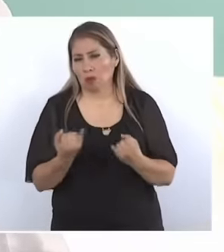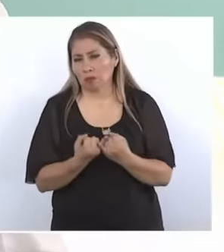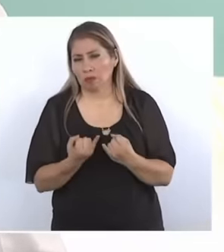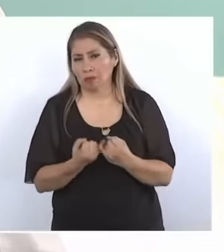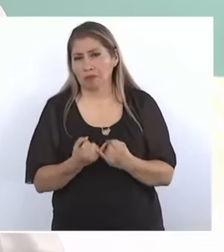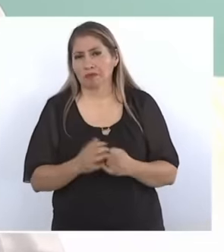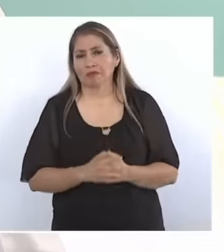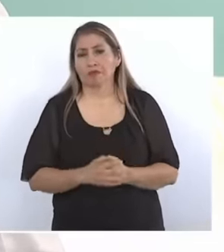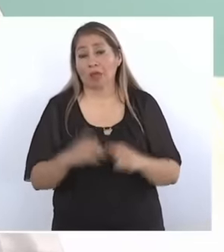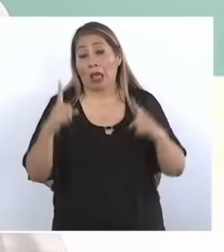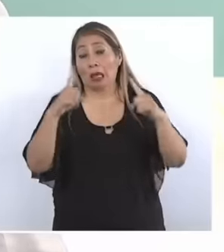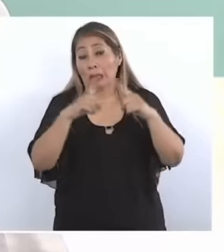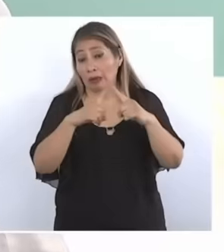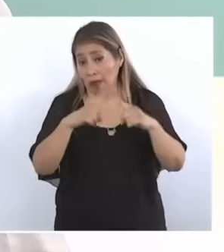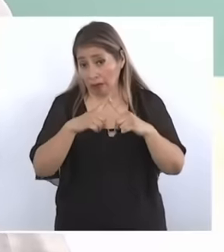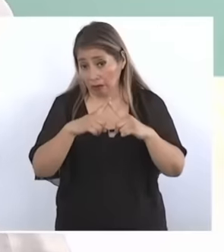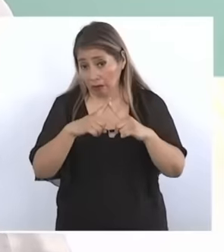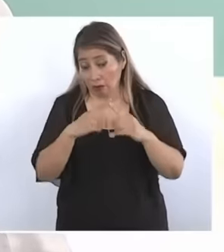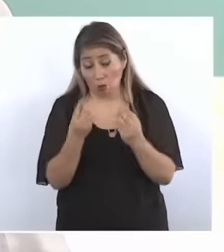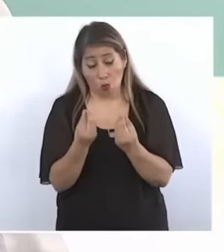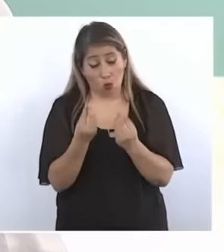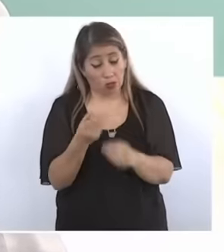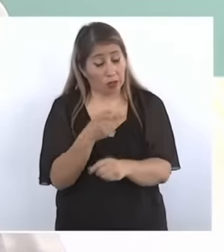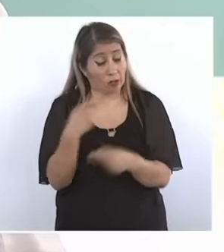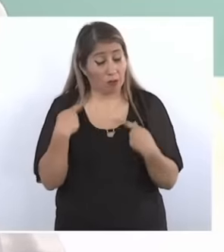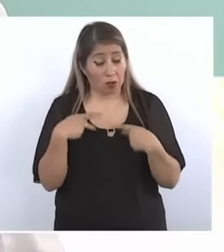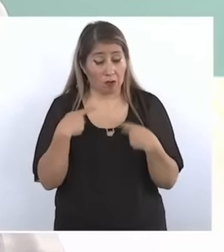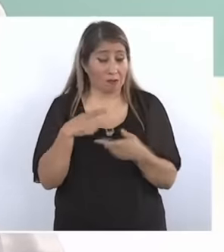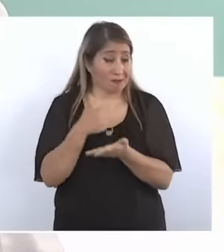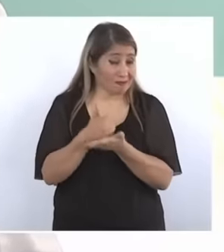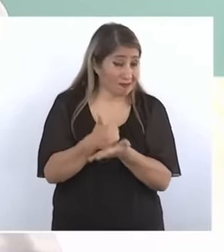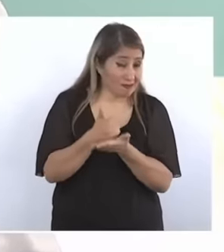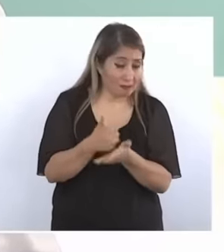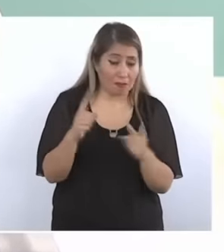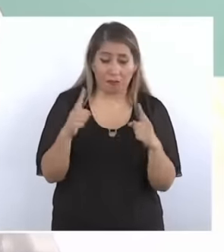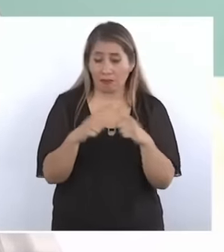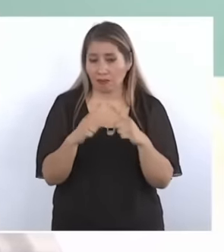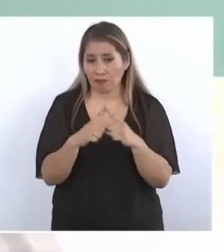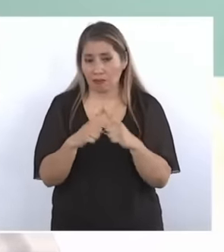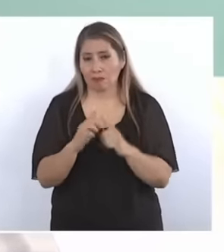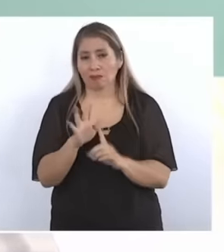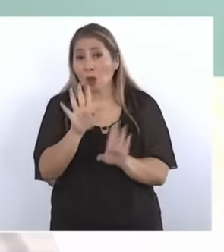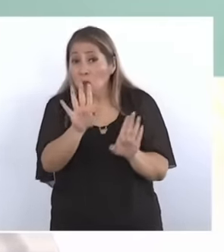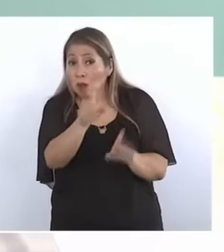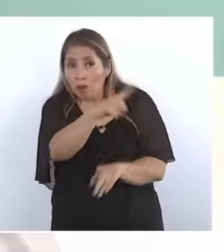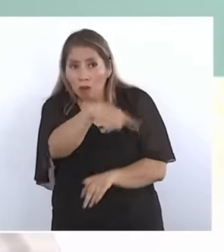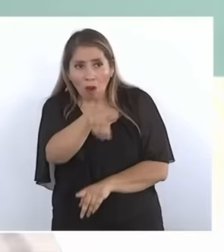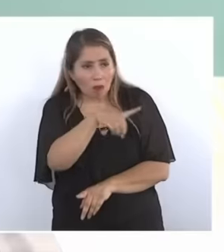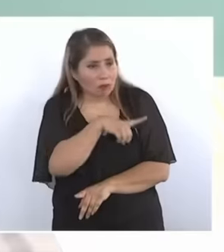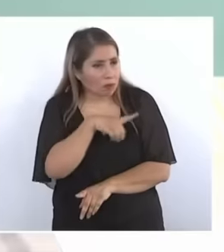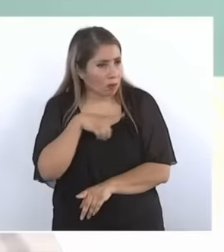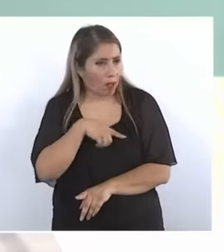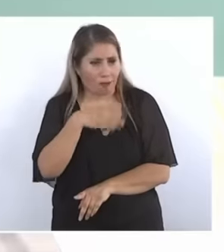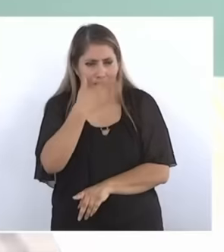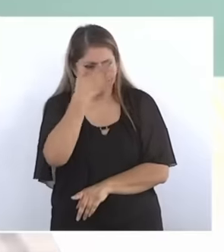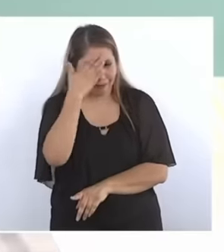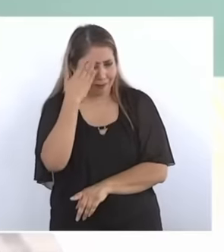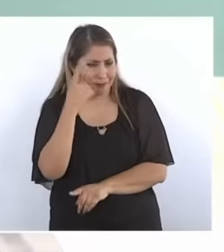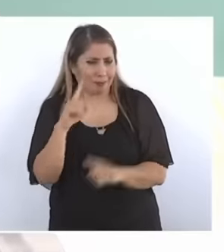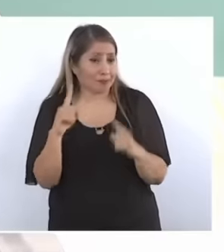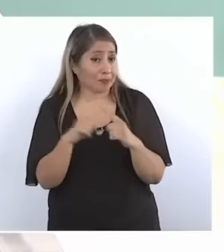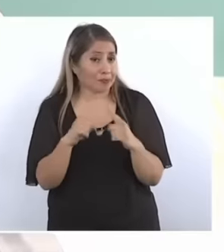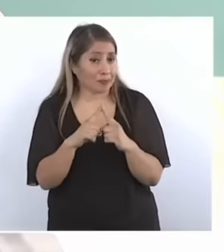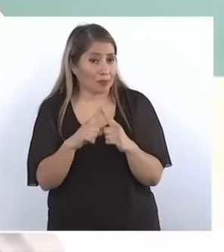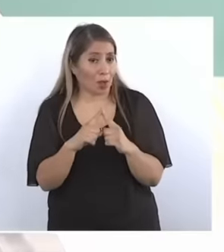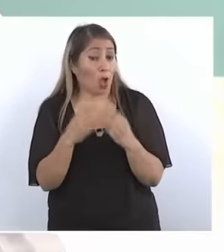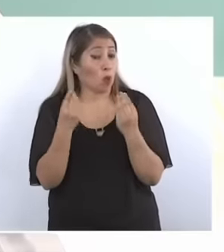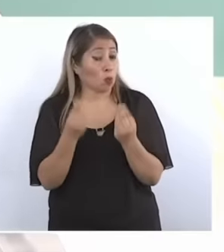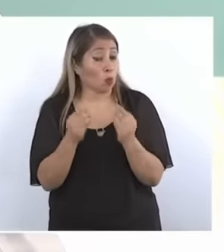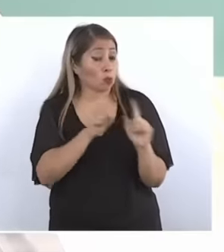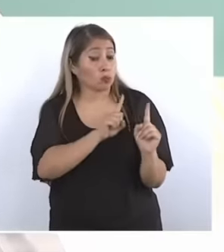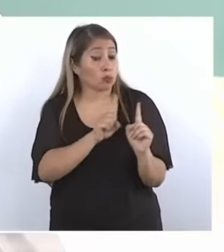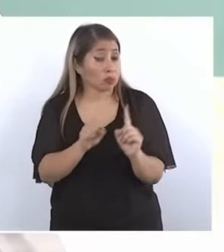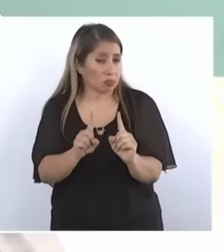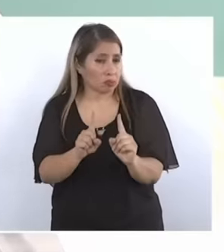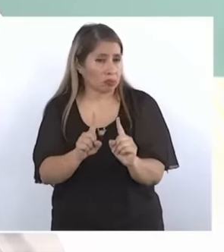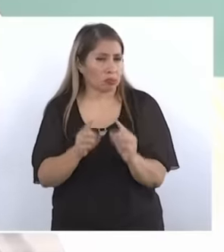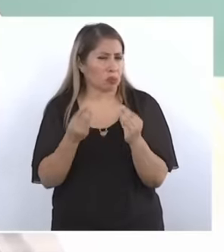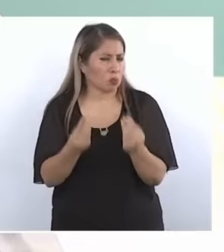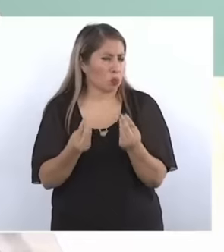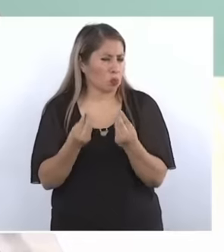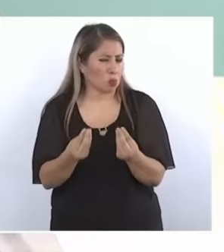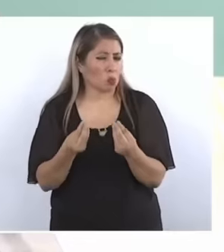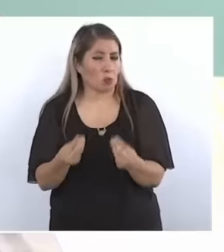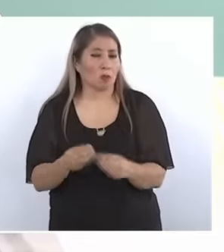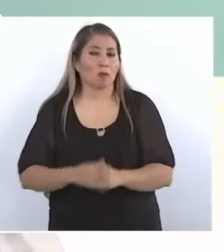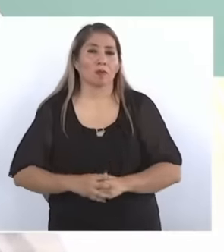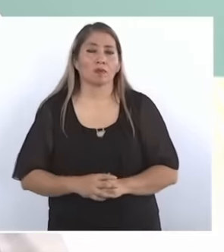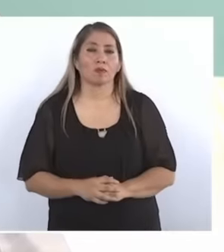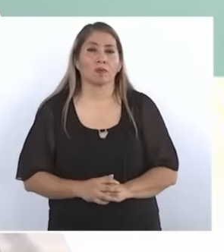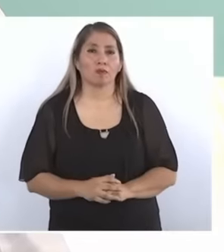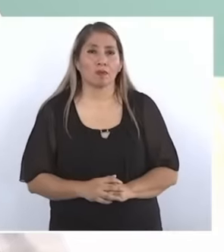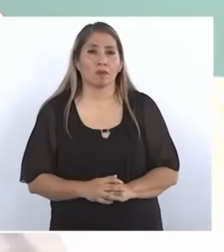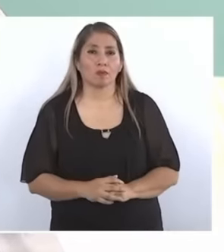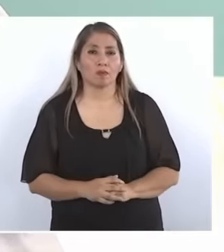Churches. Don't forget it because many have accompanied us in this Fight. I was very happy